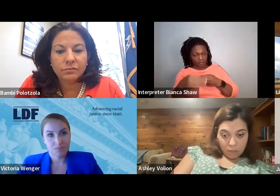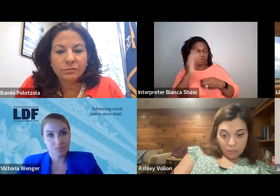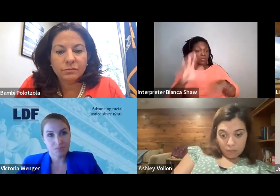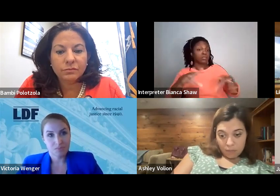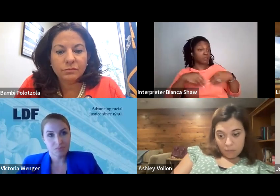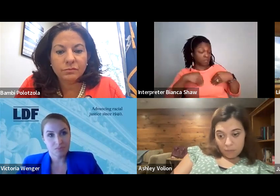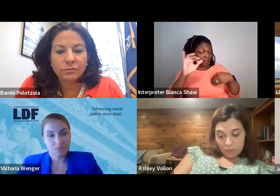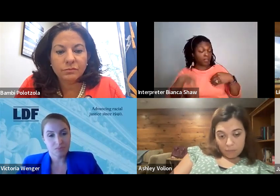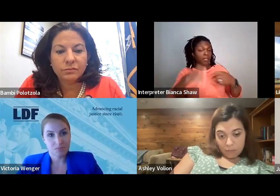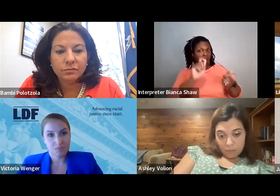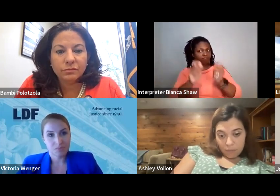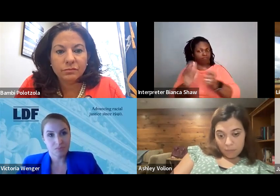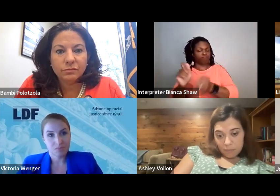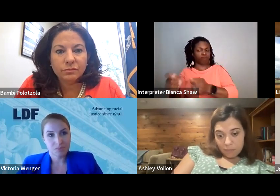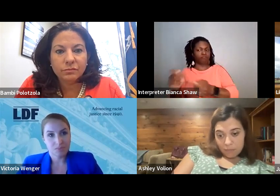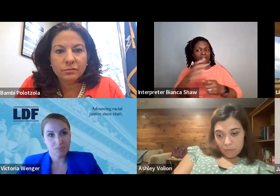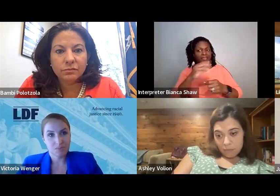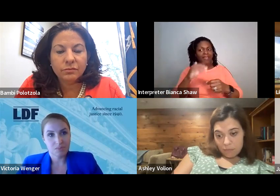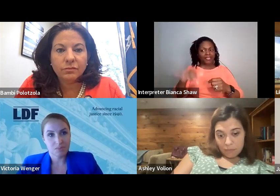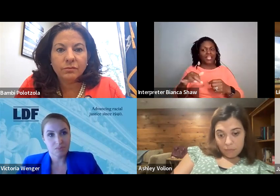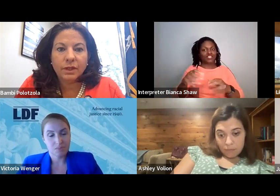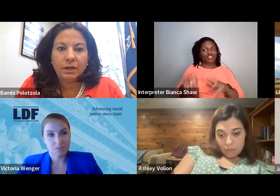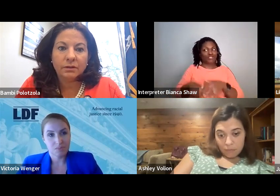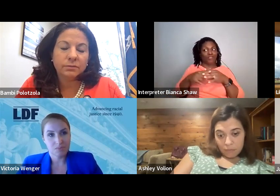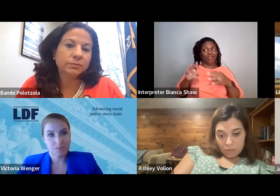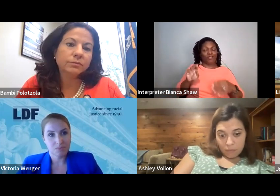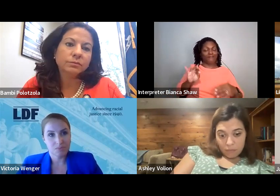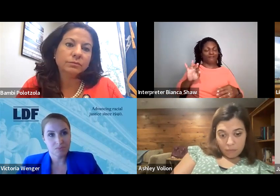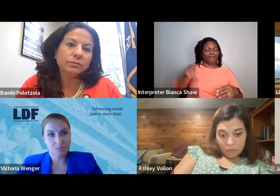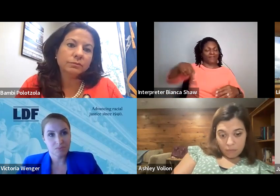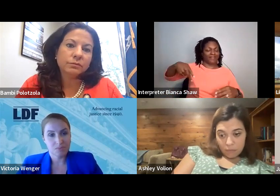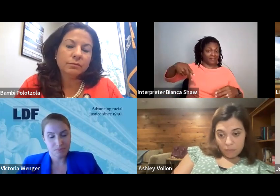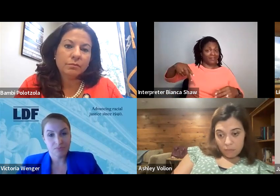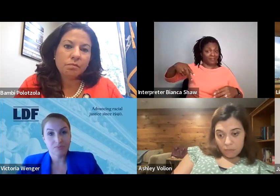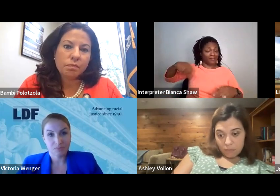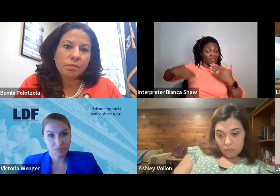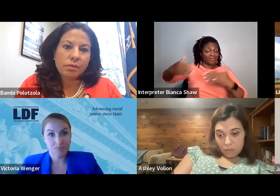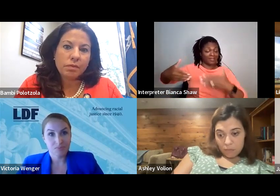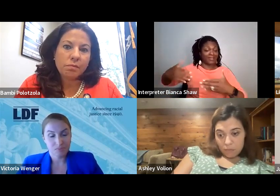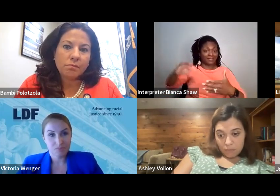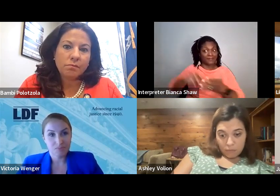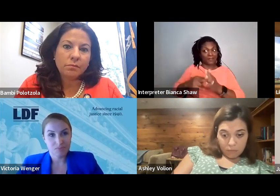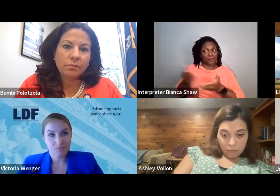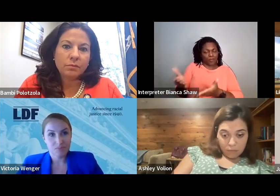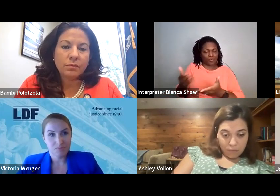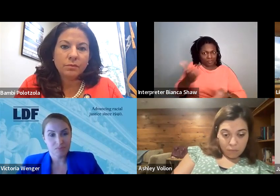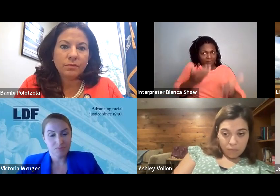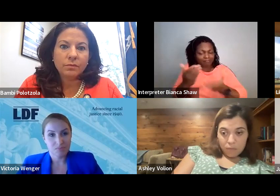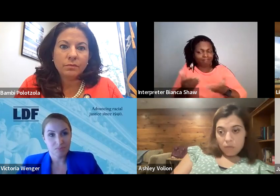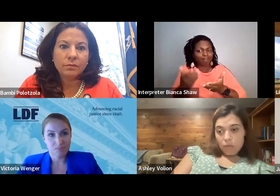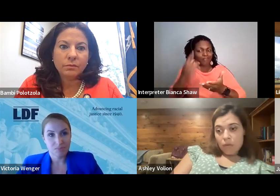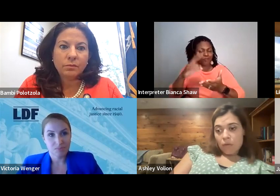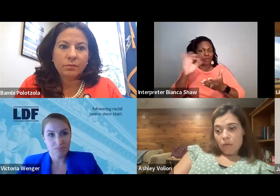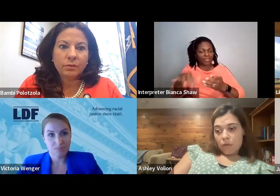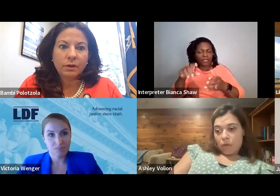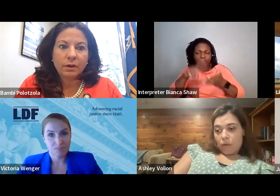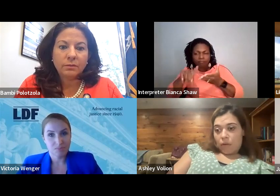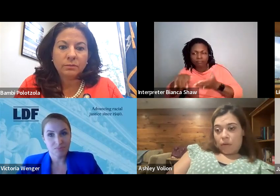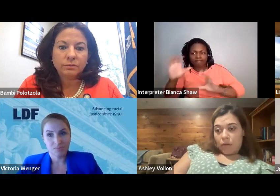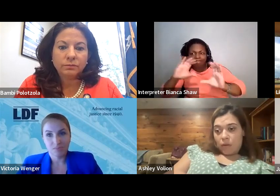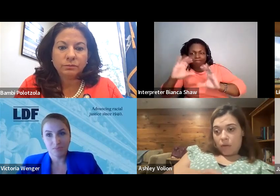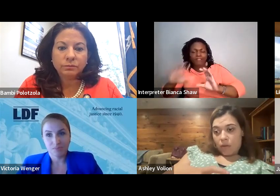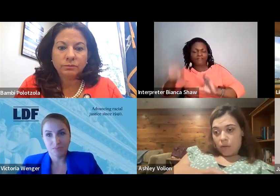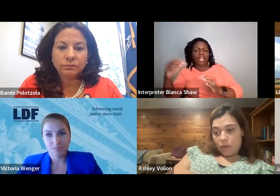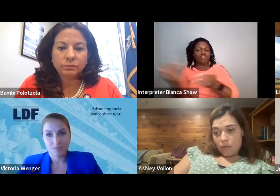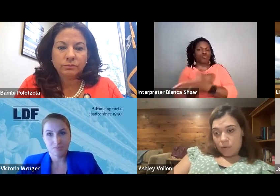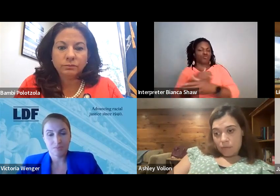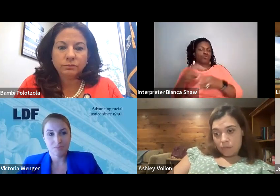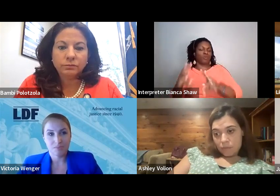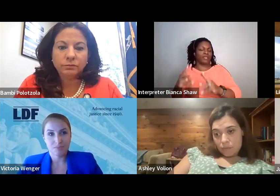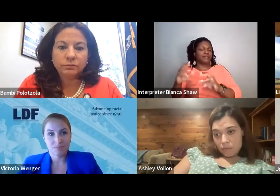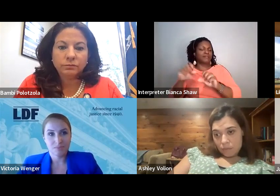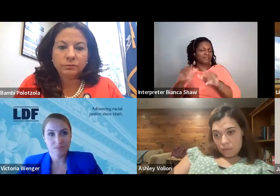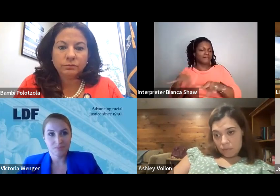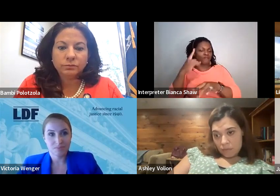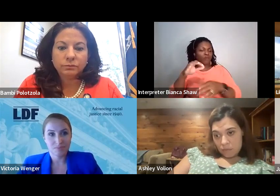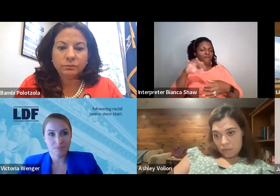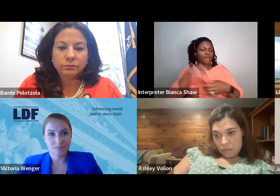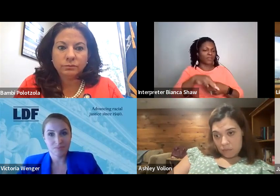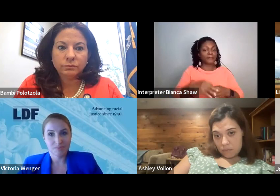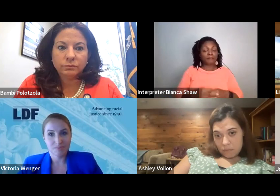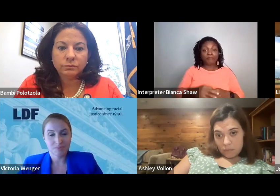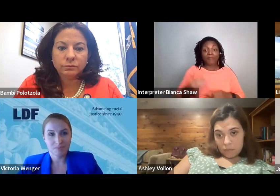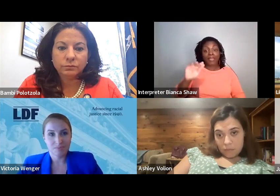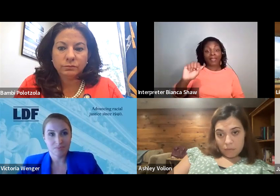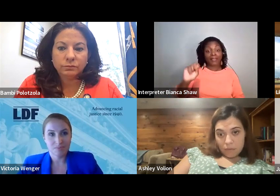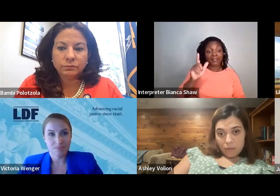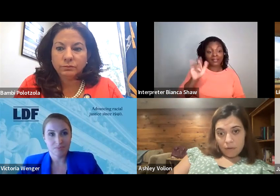Process to select our new voting system. So which is good stay informed about what's happening in Louisiana, as in regards to voting accessibility and voting in General Ashley, do you mind if I send your email address to the